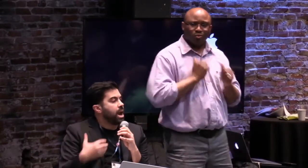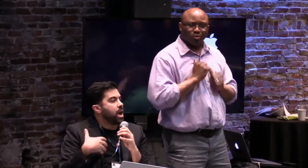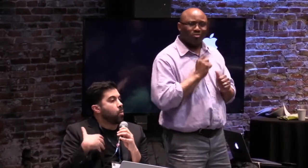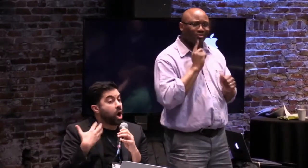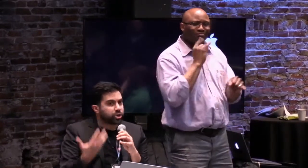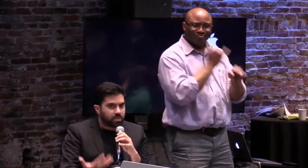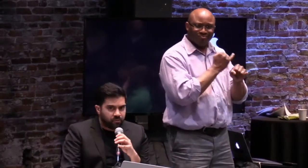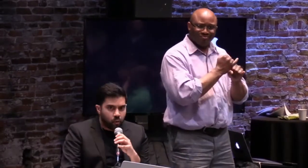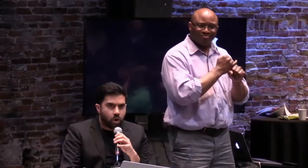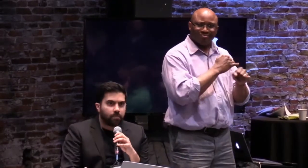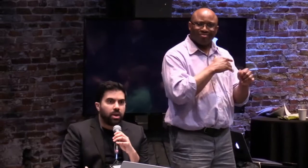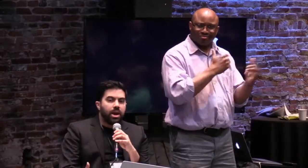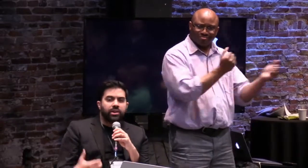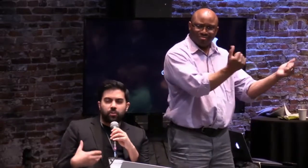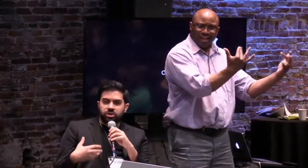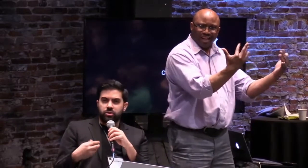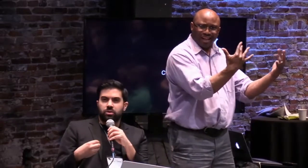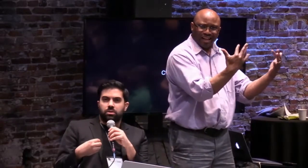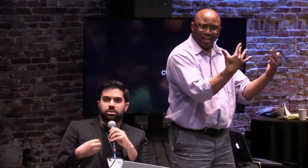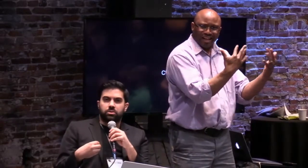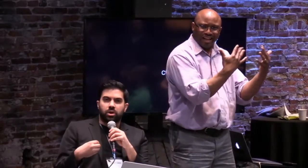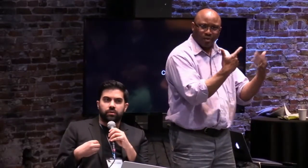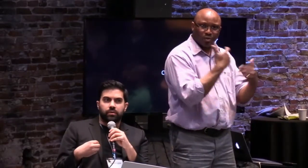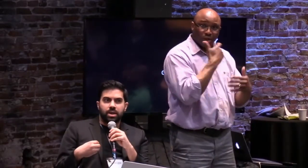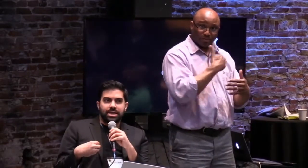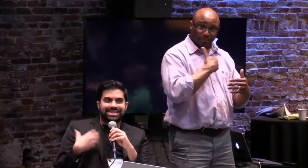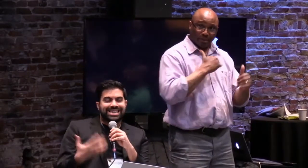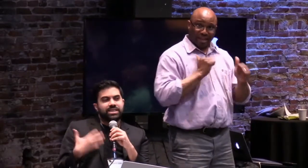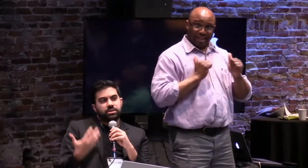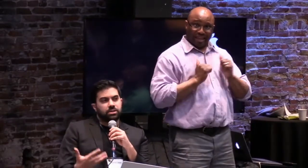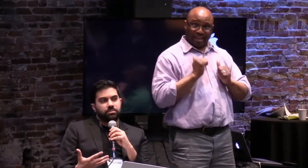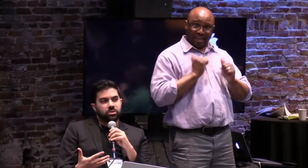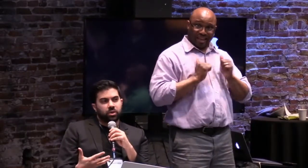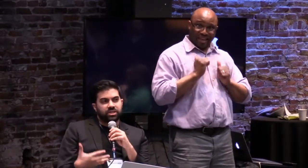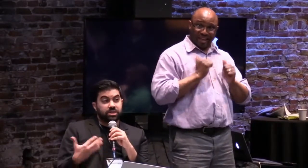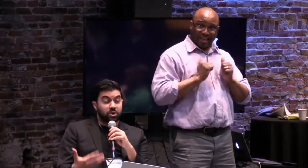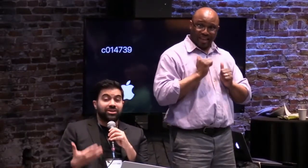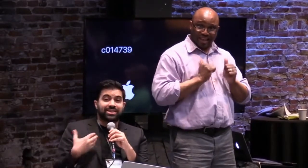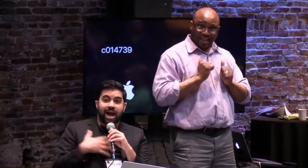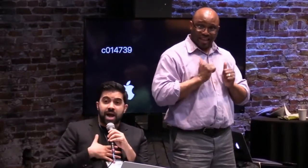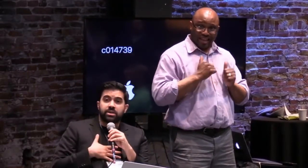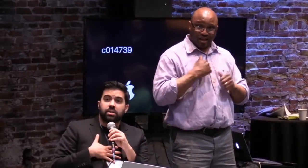and watched me perform, and they would too, sort of see that same sort of experience that I did